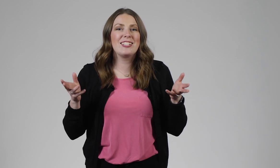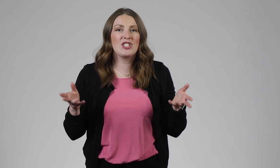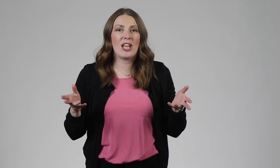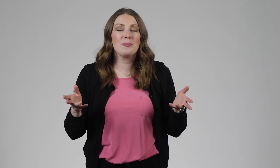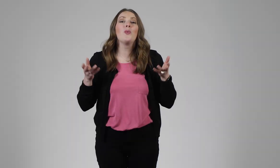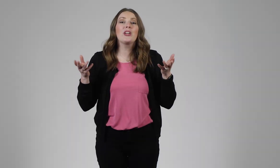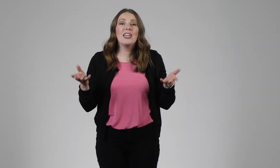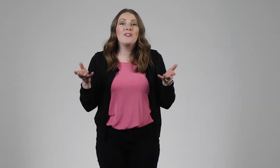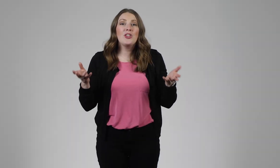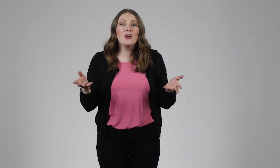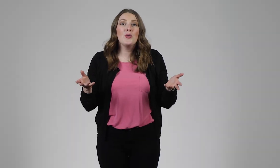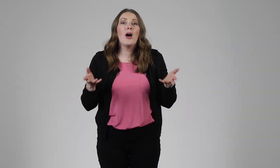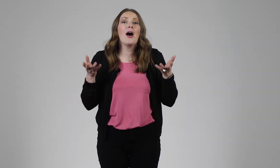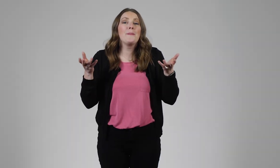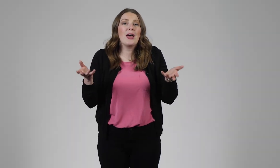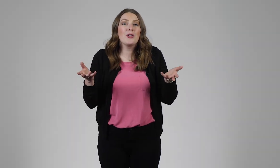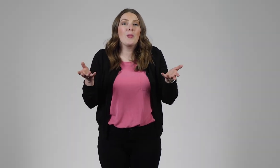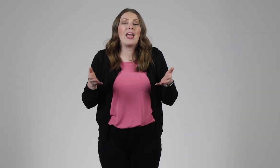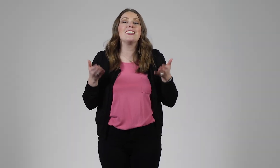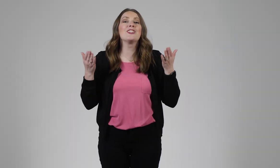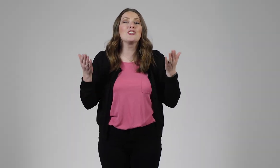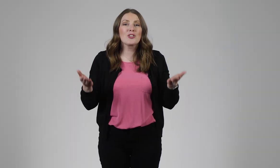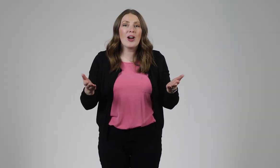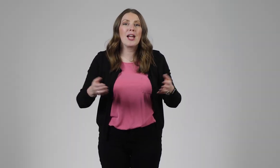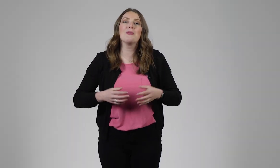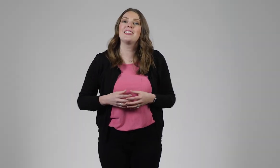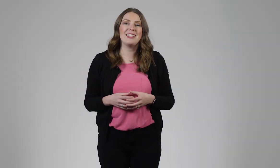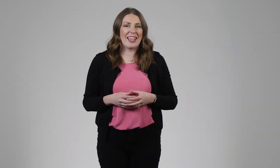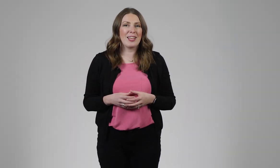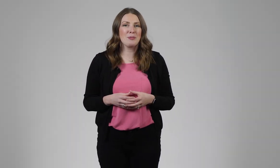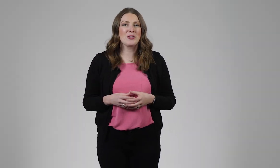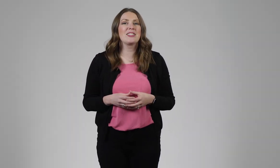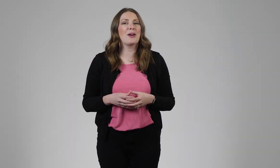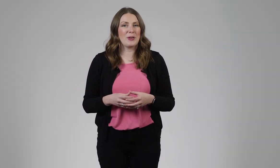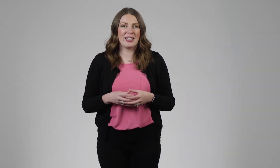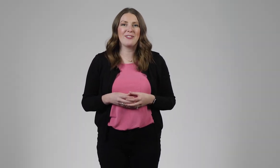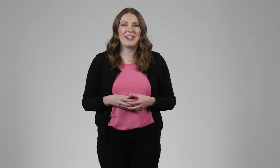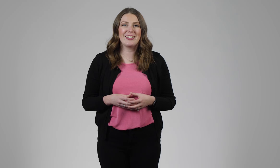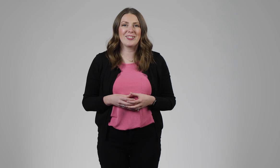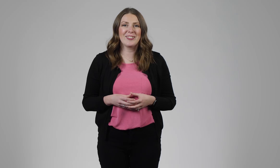and shapes will give you a better way to describe these animals that we're getting ready to learn.